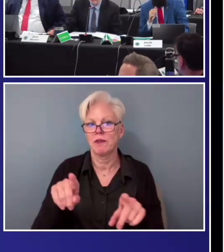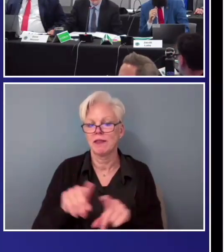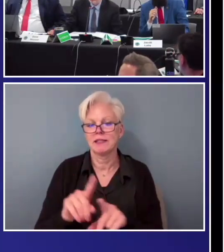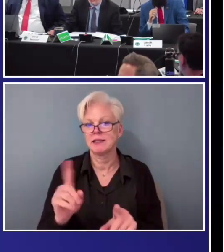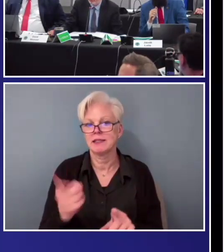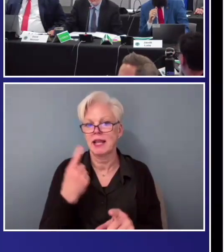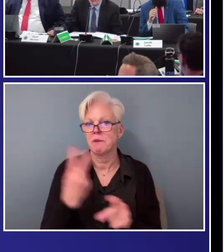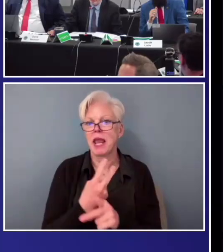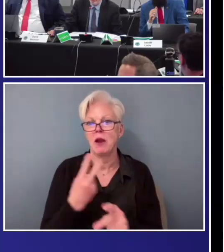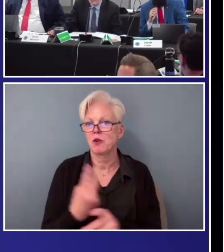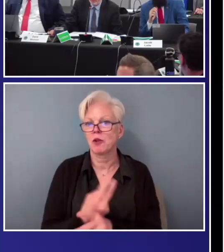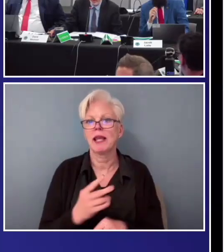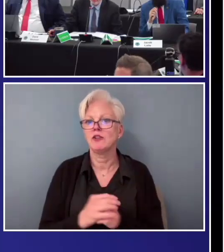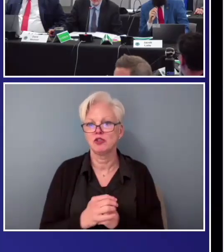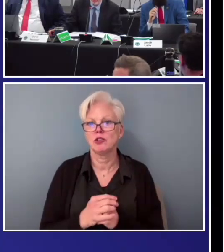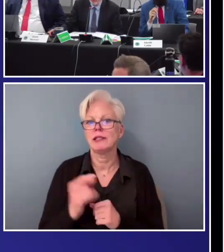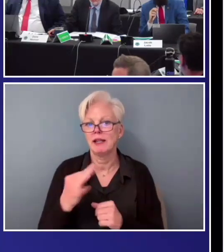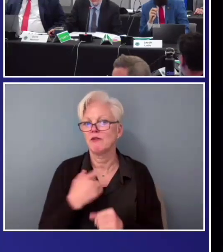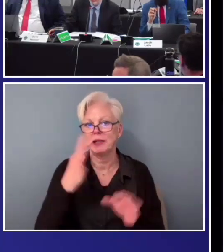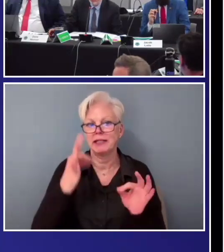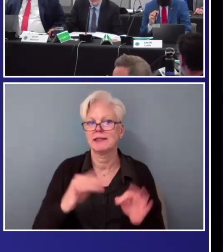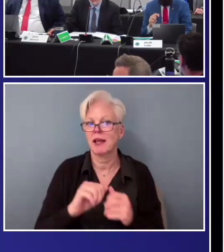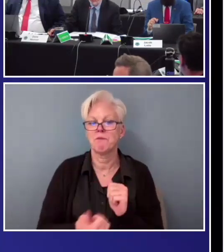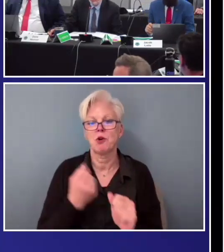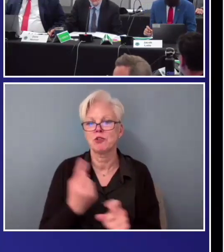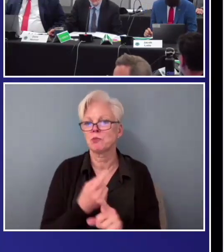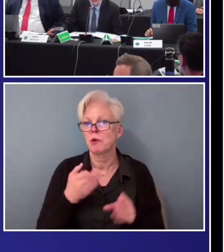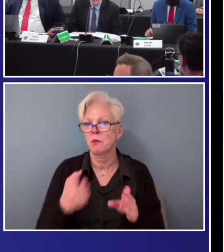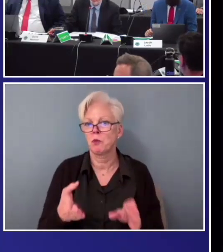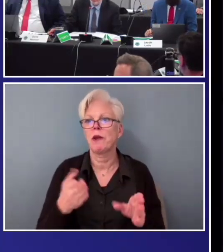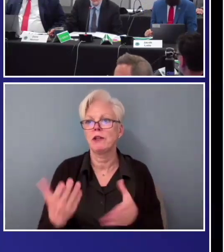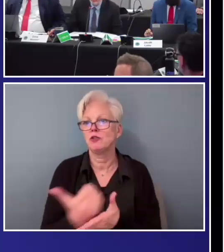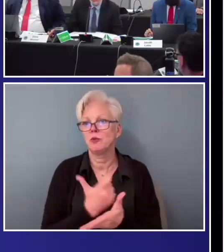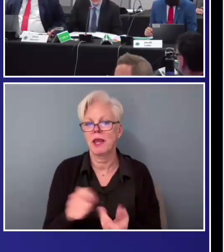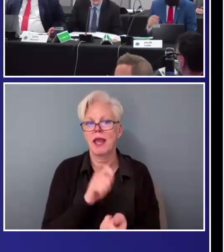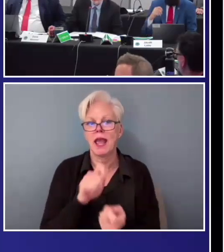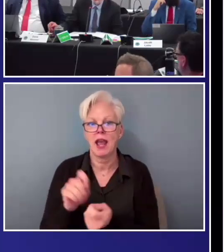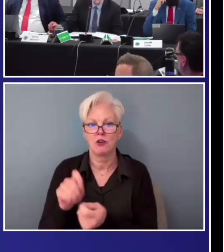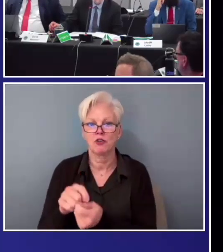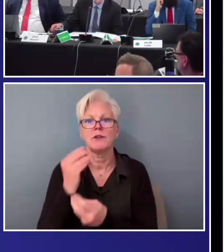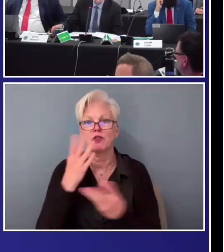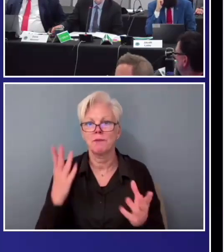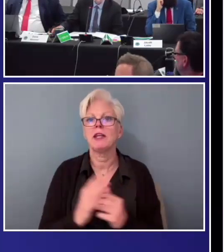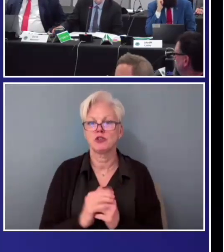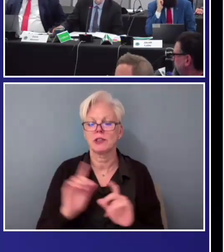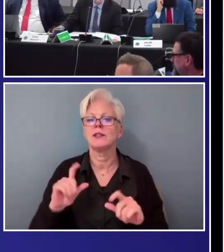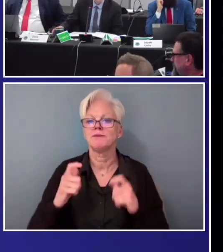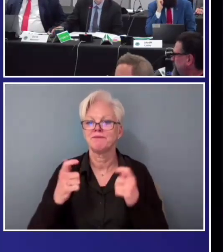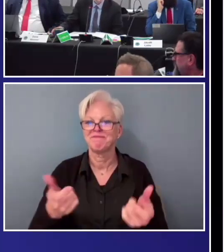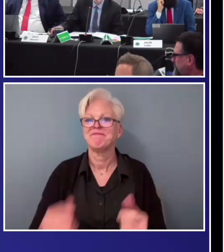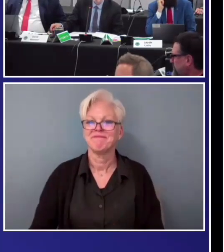calculation if we deem that that is the most appropriate way to obtain accurate earnings information. That was actually my follow-up question.